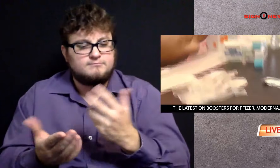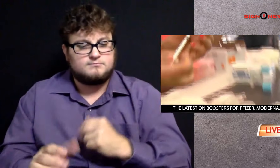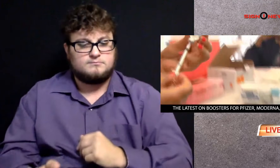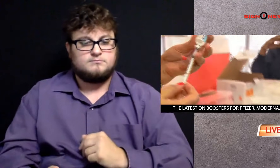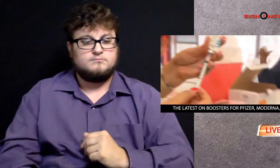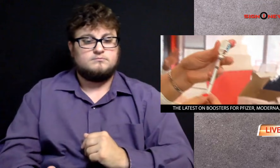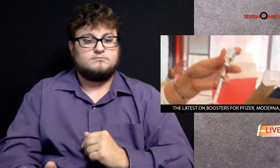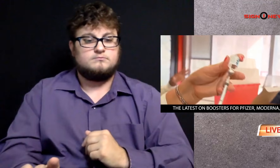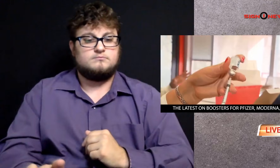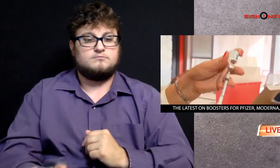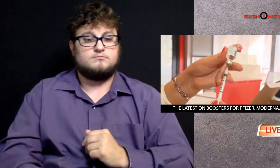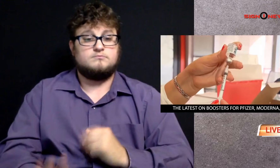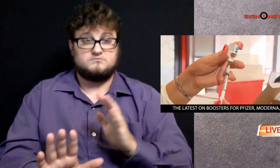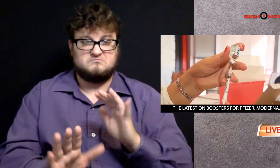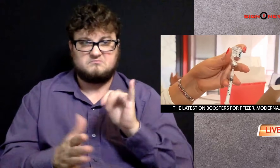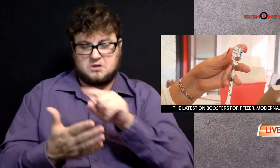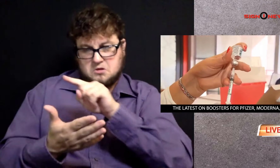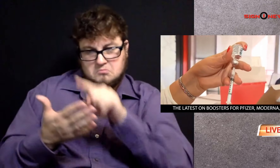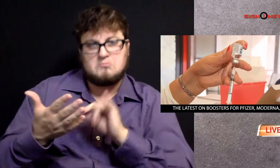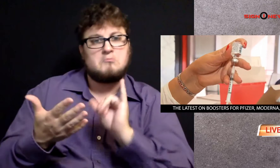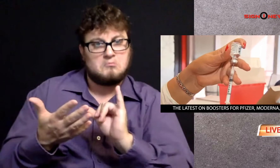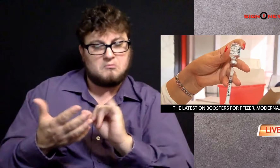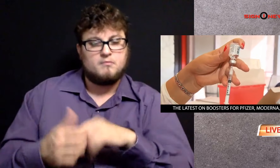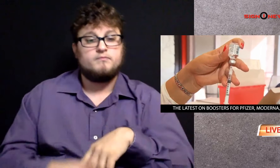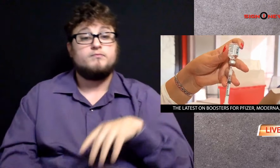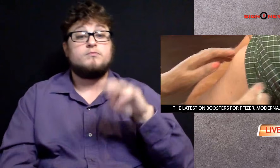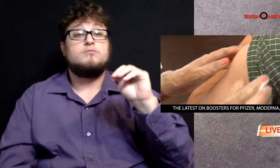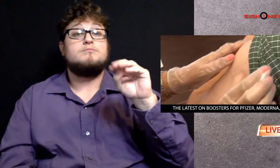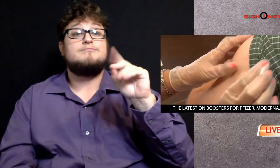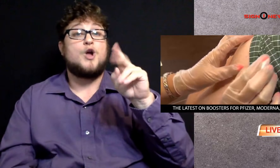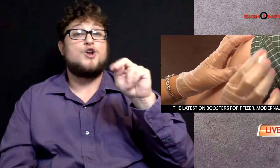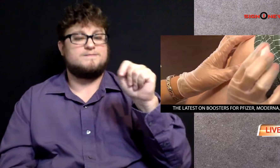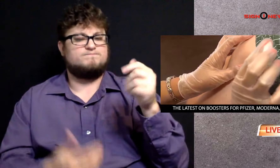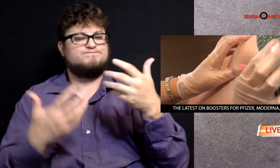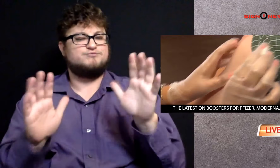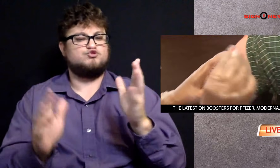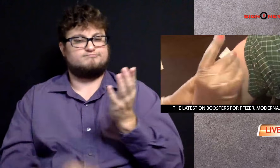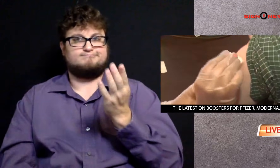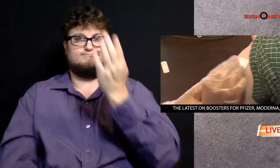with pfizer scheduled to present its booster data today